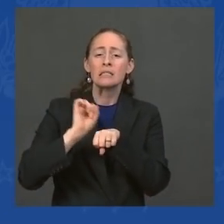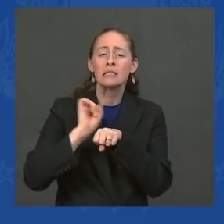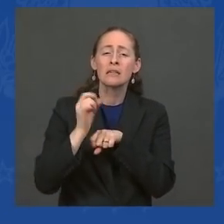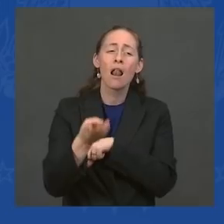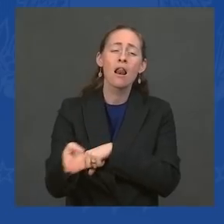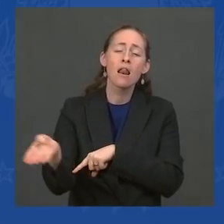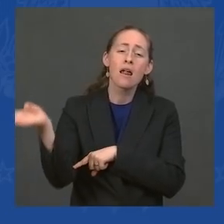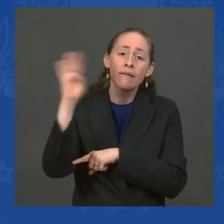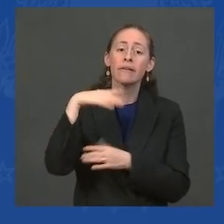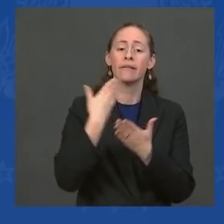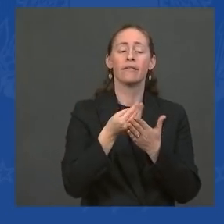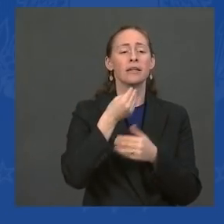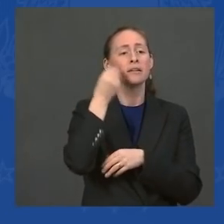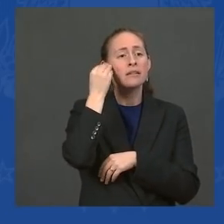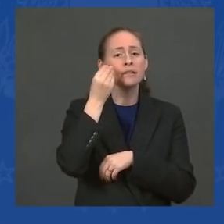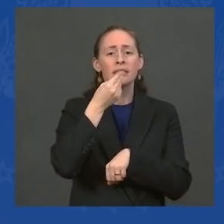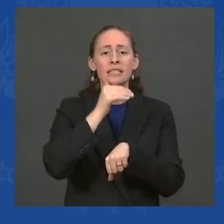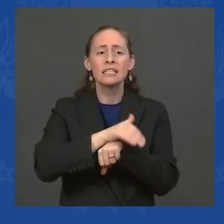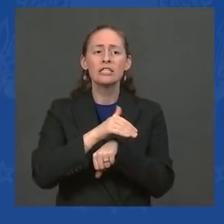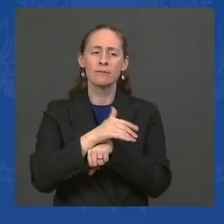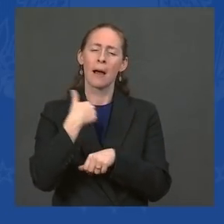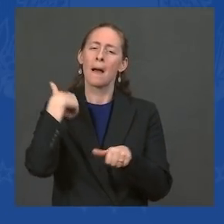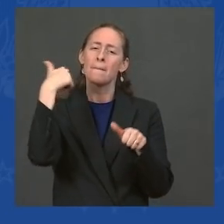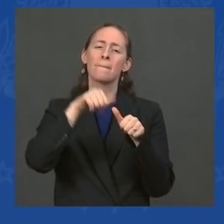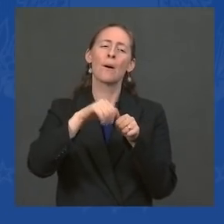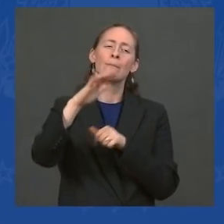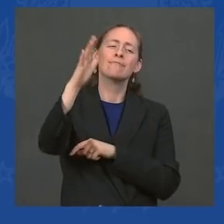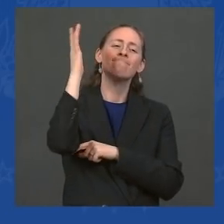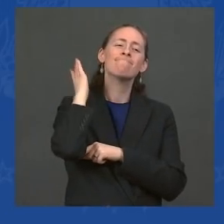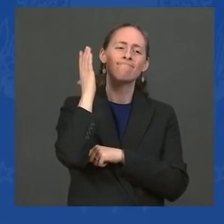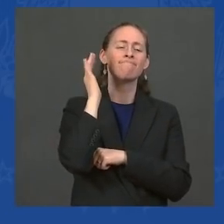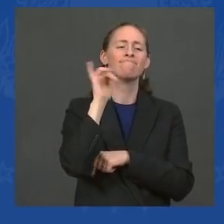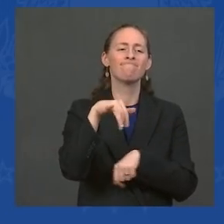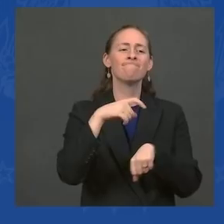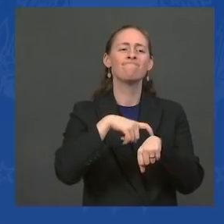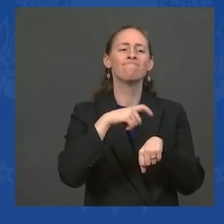And I remember, we lived in a four -- four-bedroom, split-level home with four kids and a grandpop.